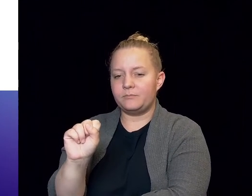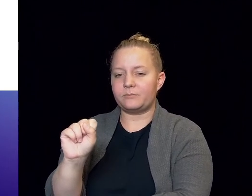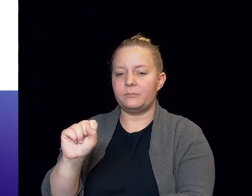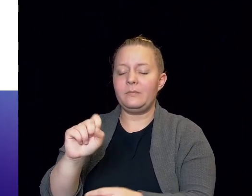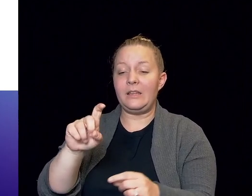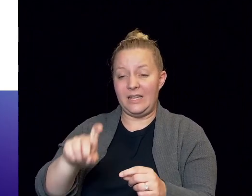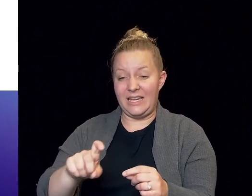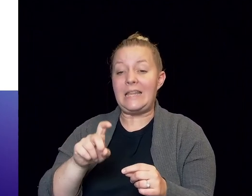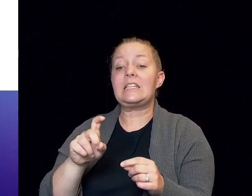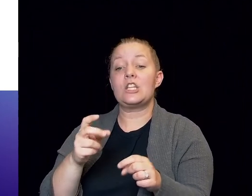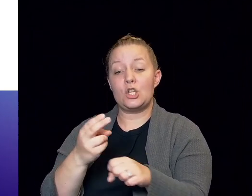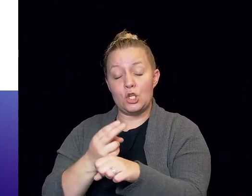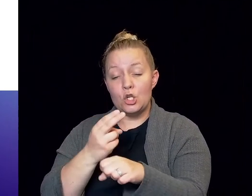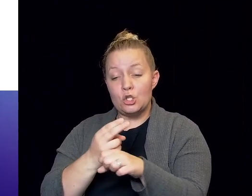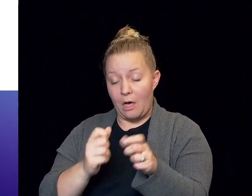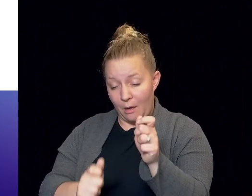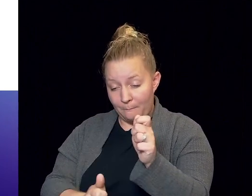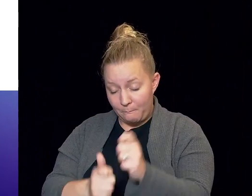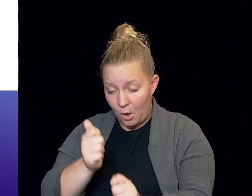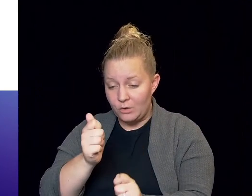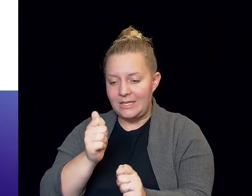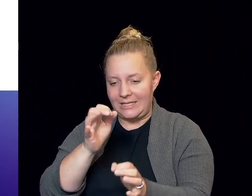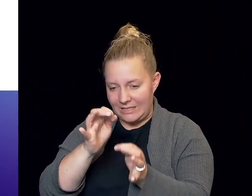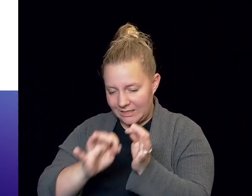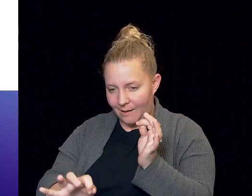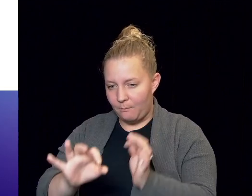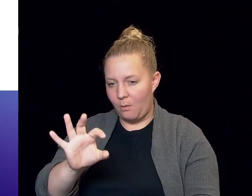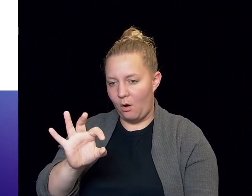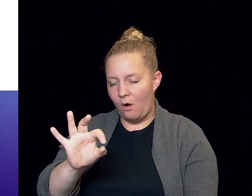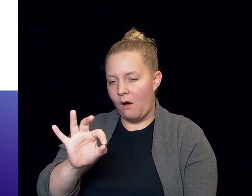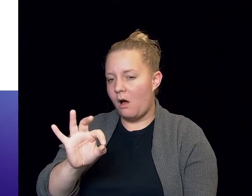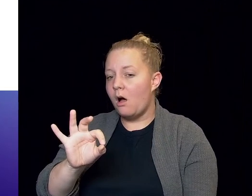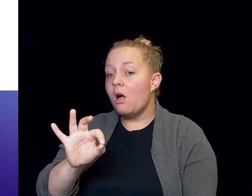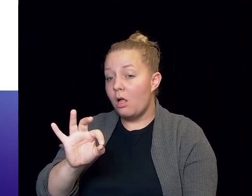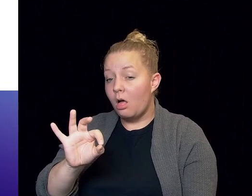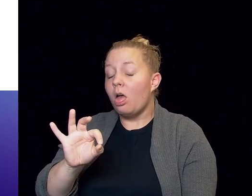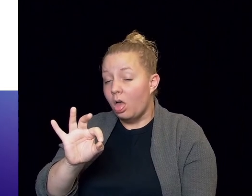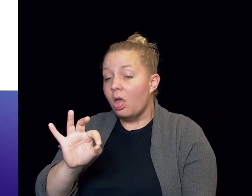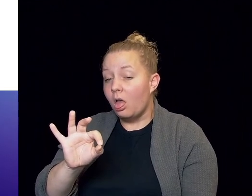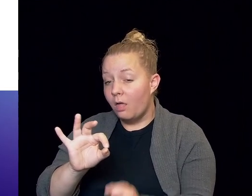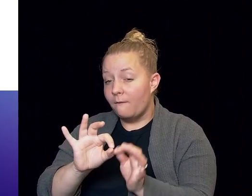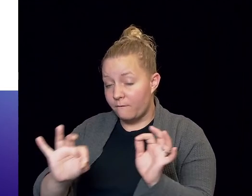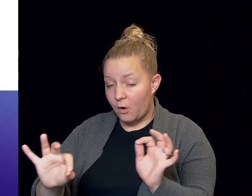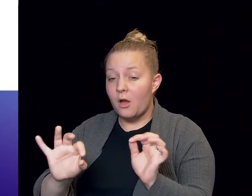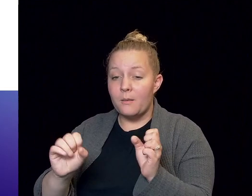be in the simplest form. I know that the number 2 goes into both of these. So, my final answer